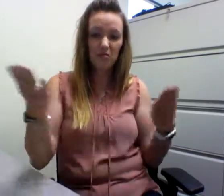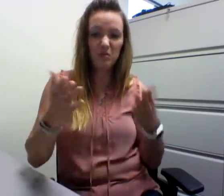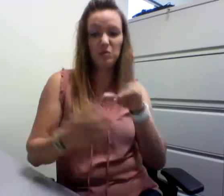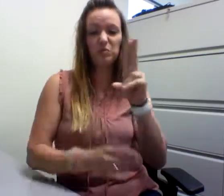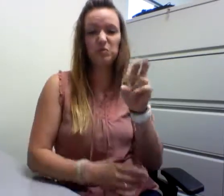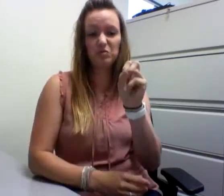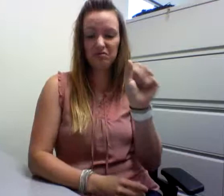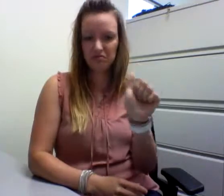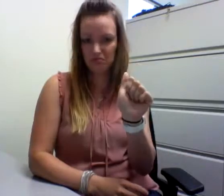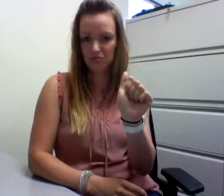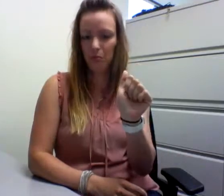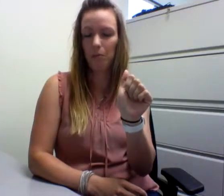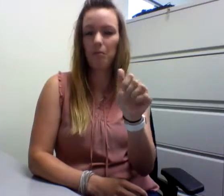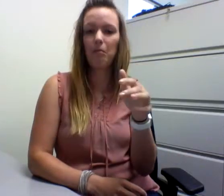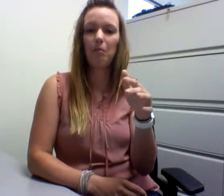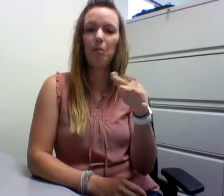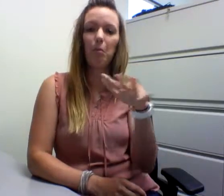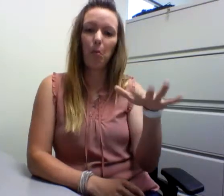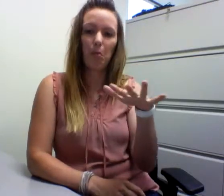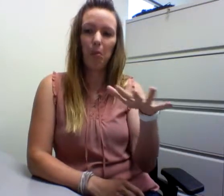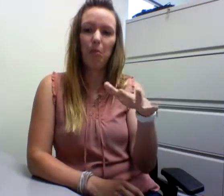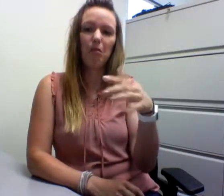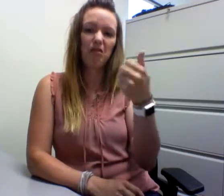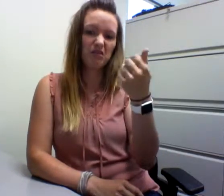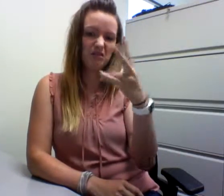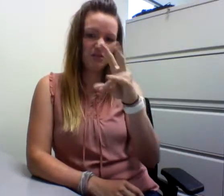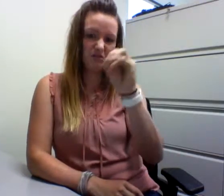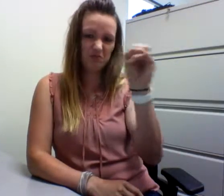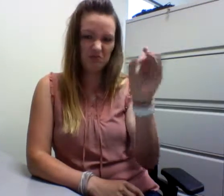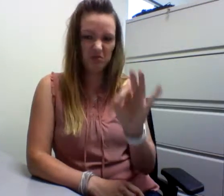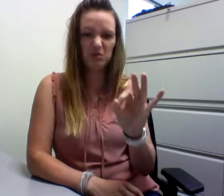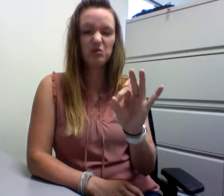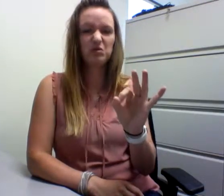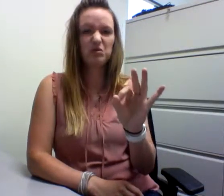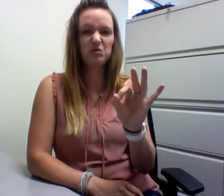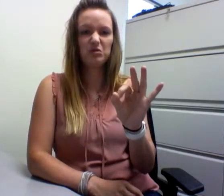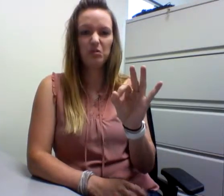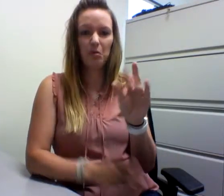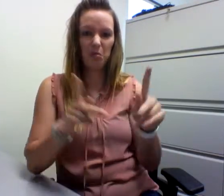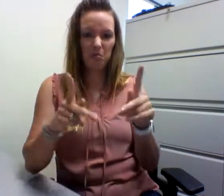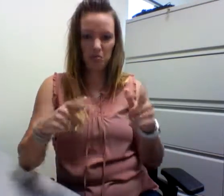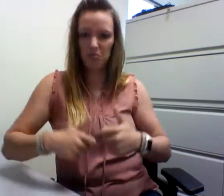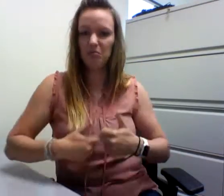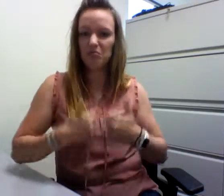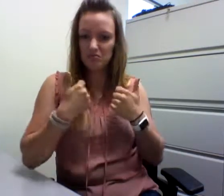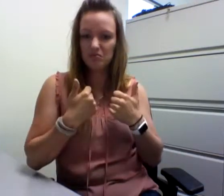Here in the United States there are about 17 percent of the population who live here